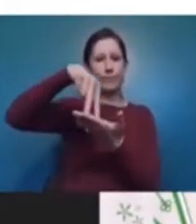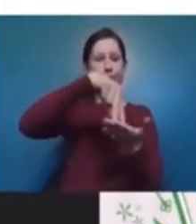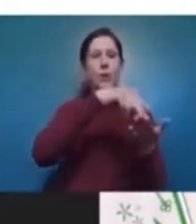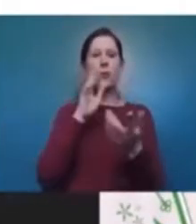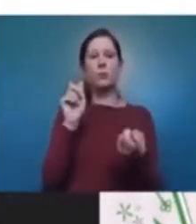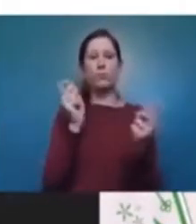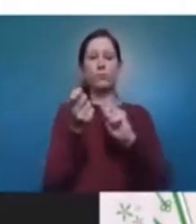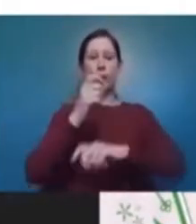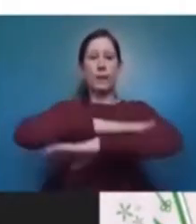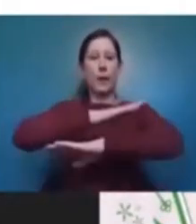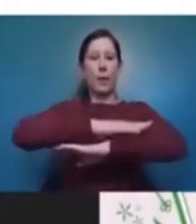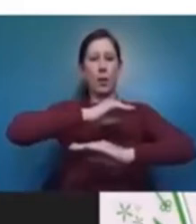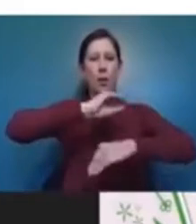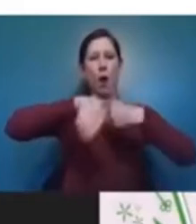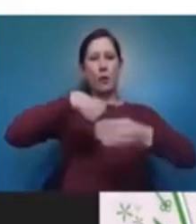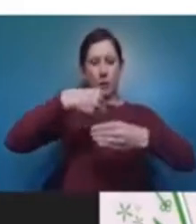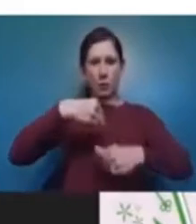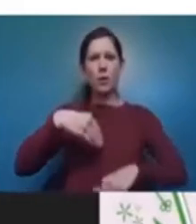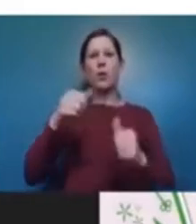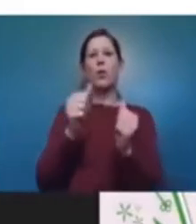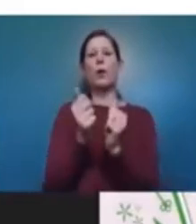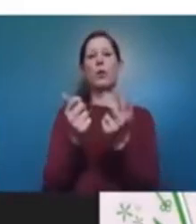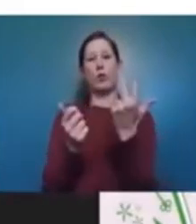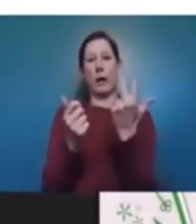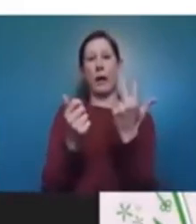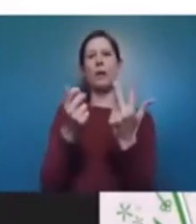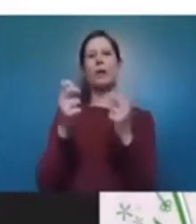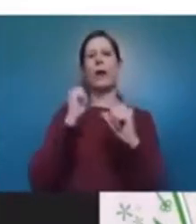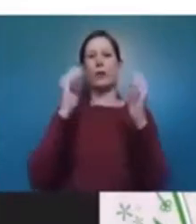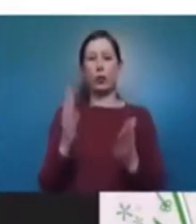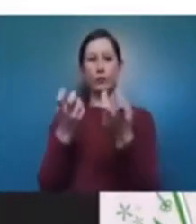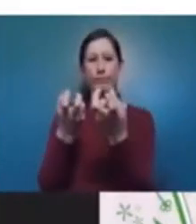tablecloth with three actors sitting around as a actor joins them in the show.